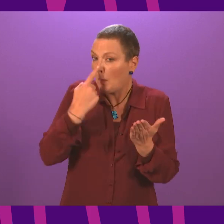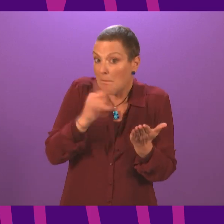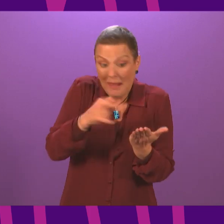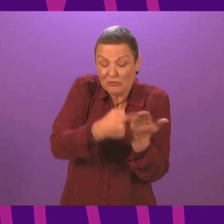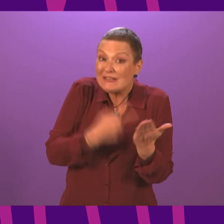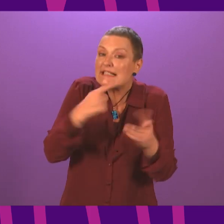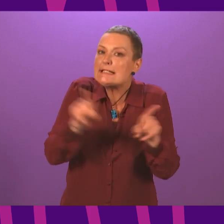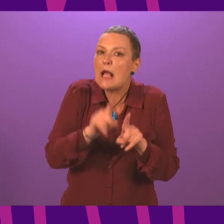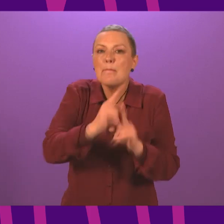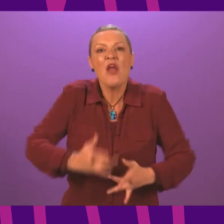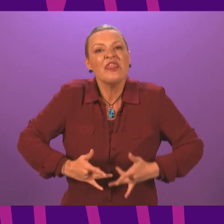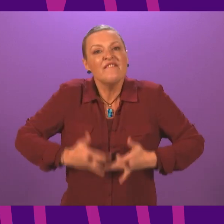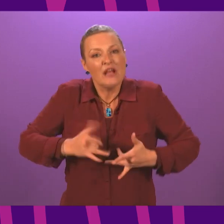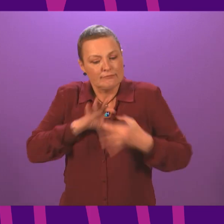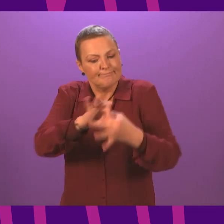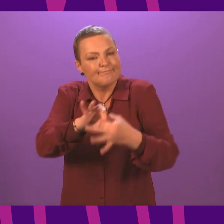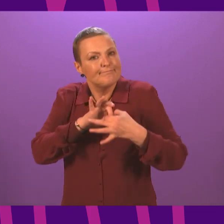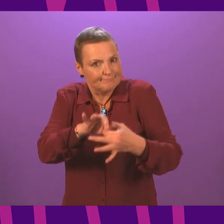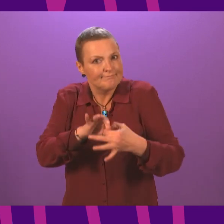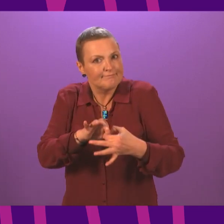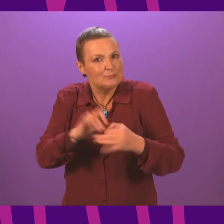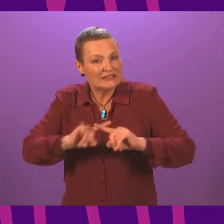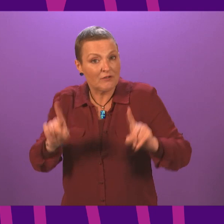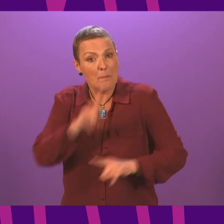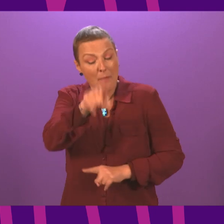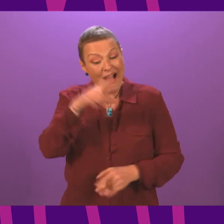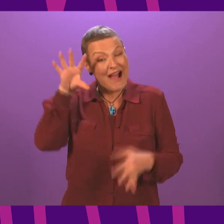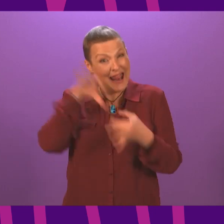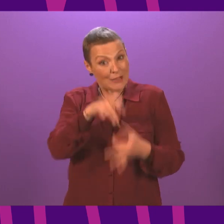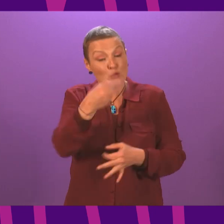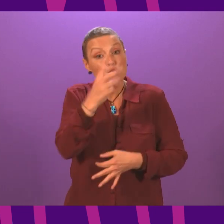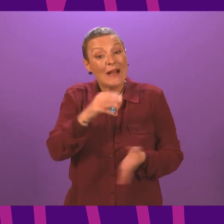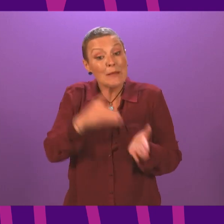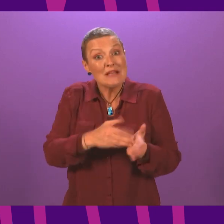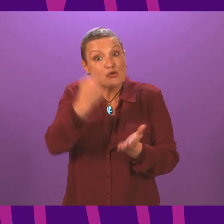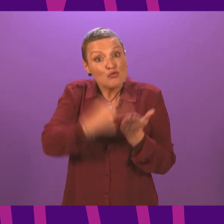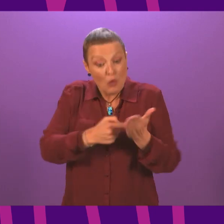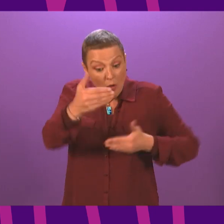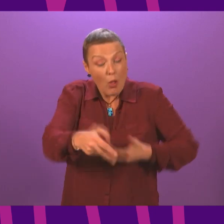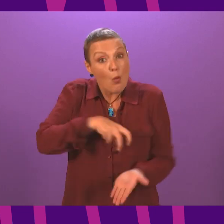remain the same. We are examining the criteria for the 20m rule very carefully to see whether